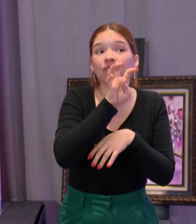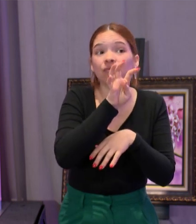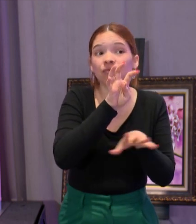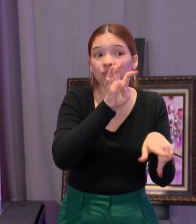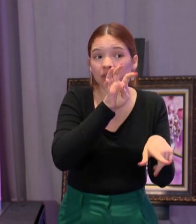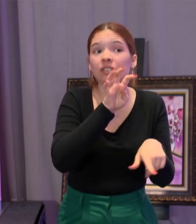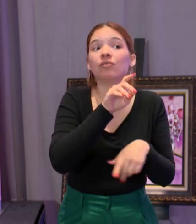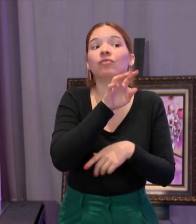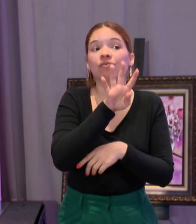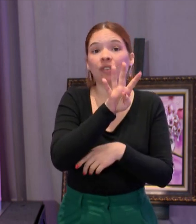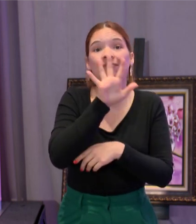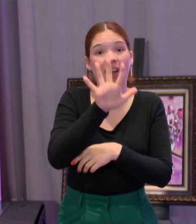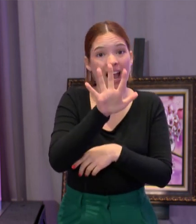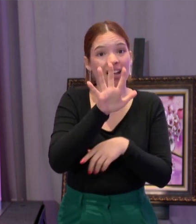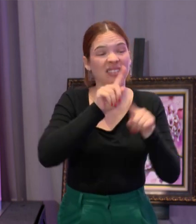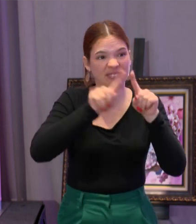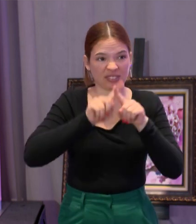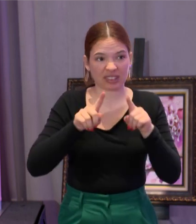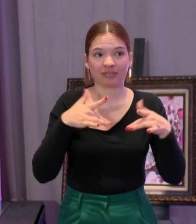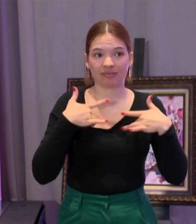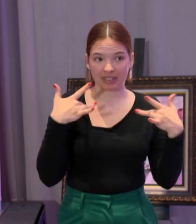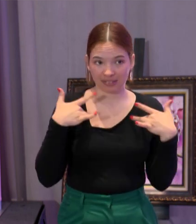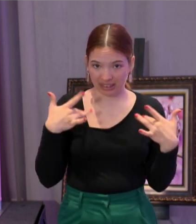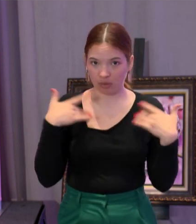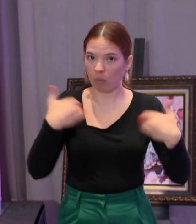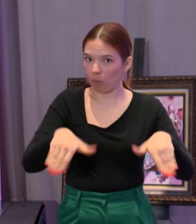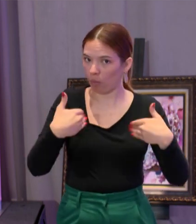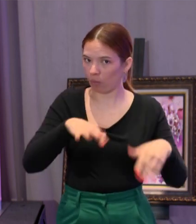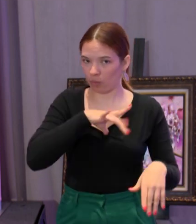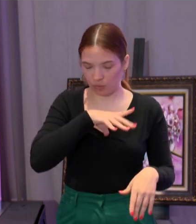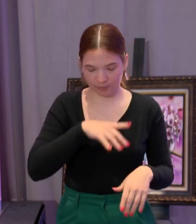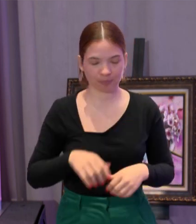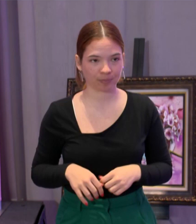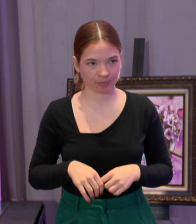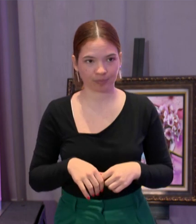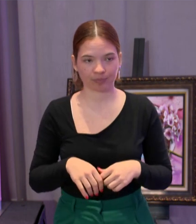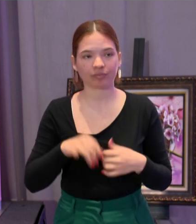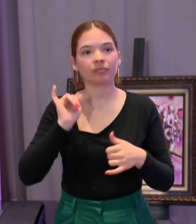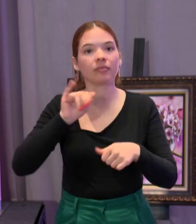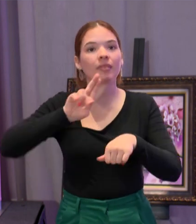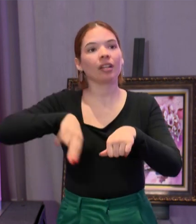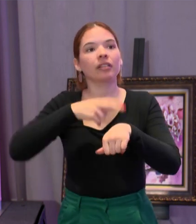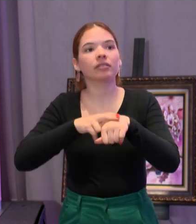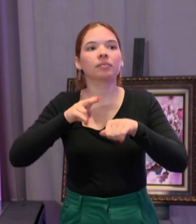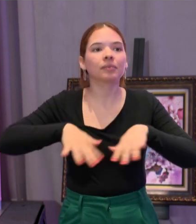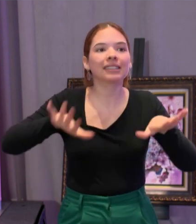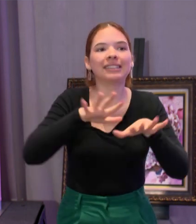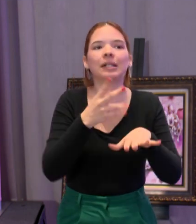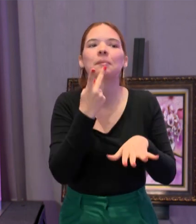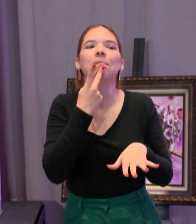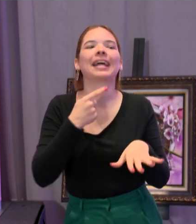THROUGHOUT THE ENTIRE FOUR WEEK FESTIVAL, INCLUDING NATIONAL LANDING, PINK IN THE PARK, AND